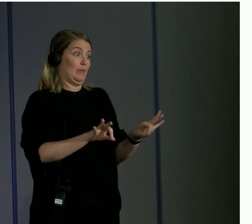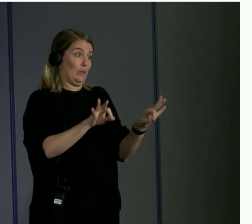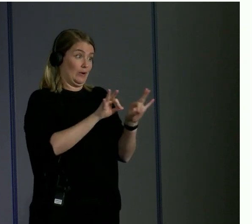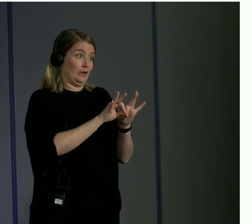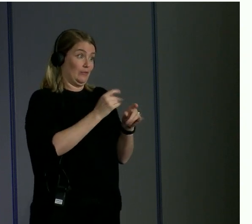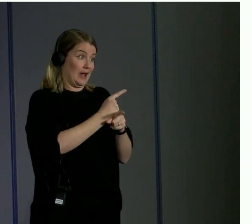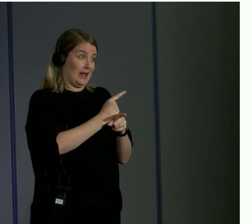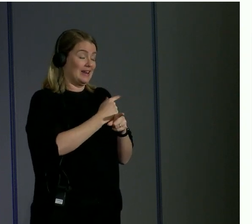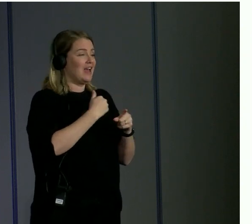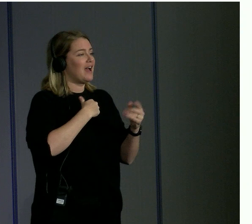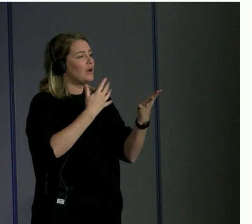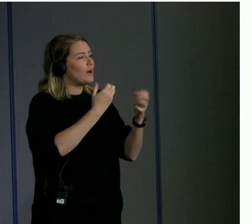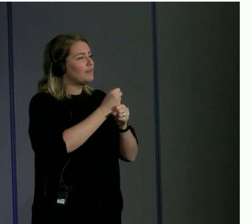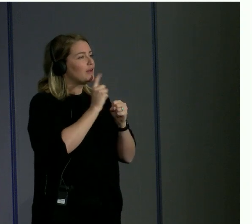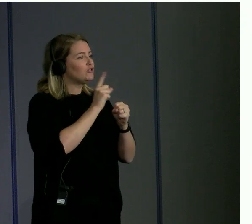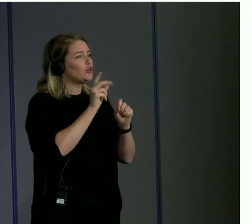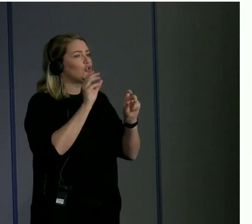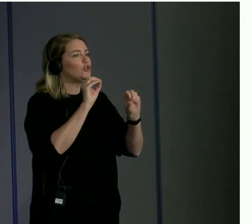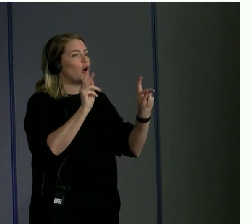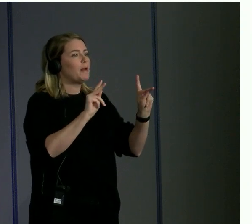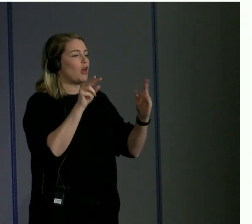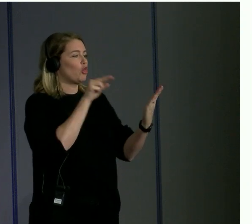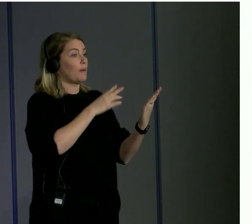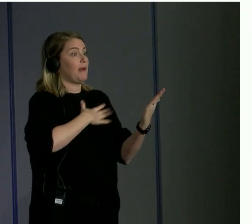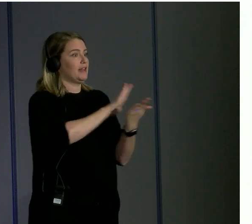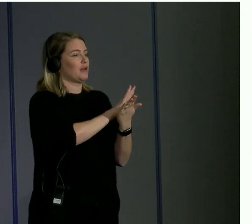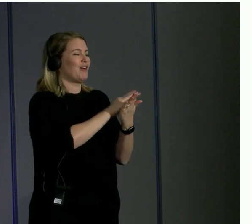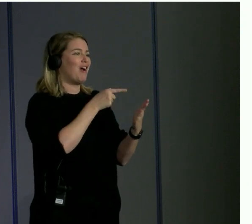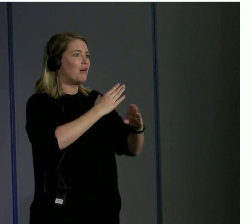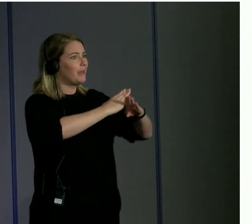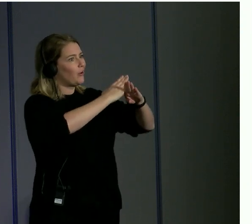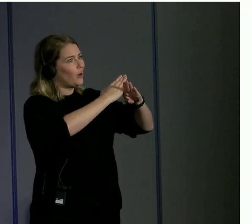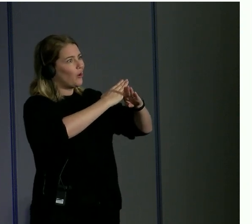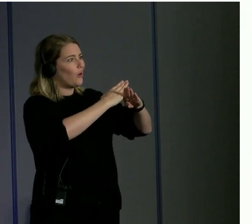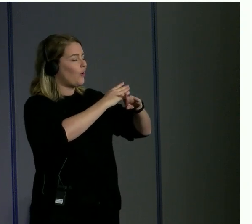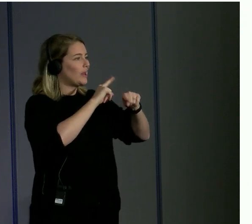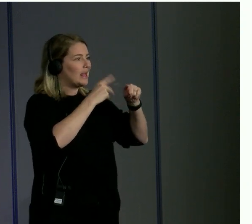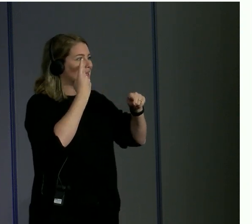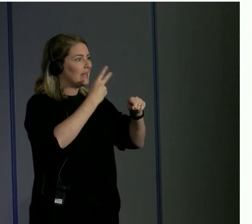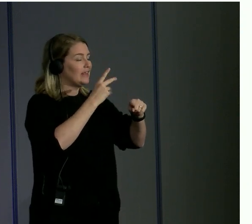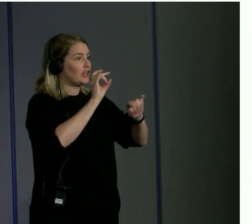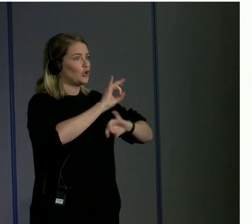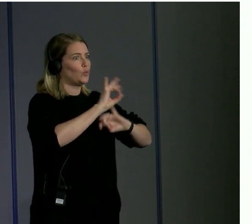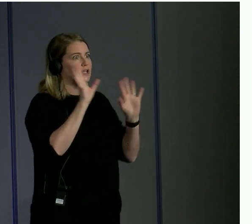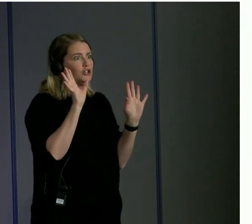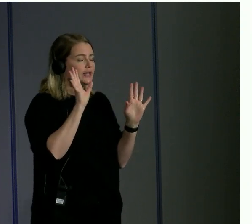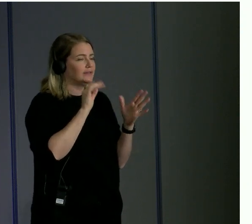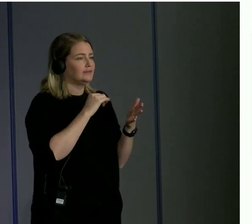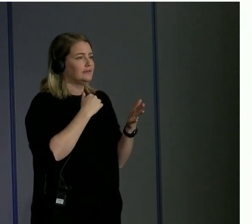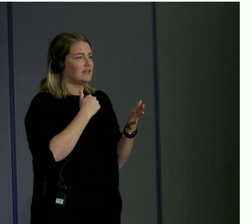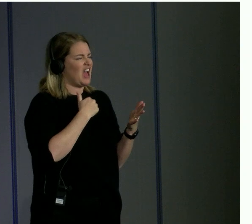I want to make sure no one can look at my document and say there's a barrier that is so egregious that I want to sue you.